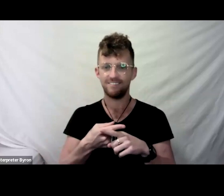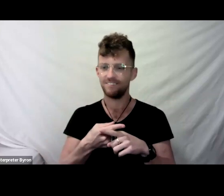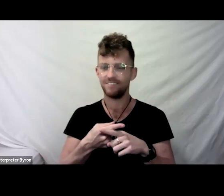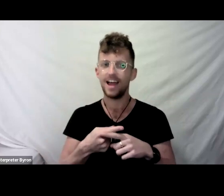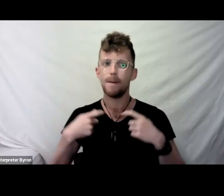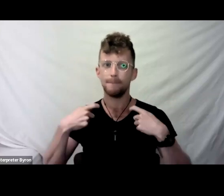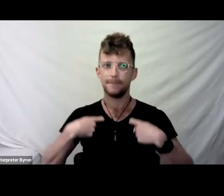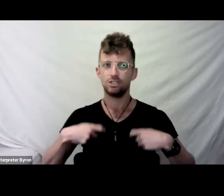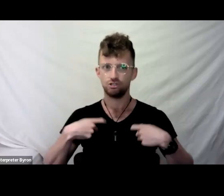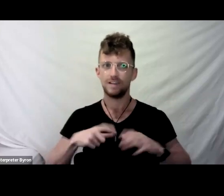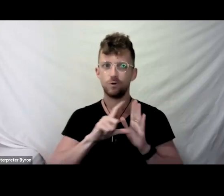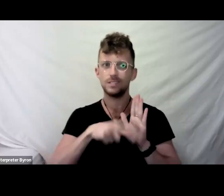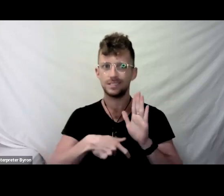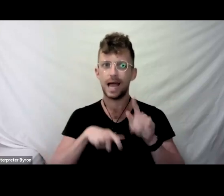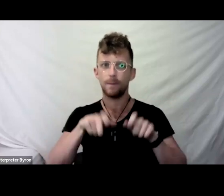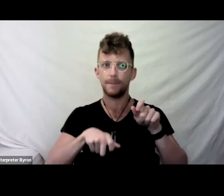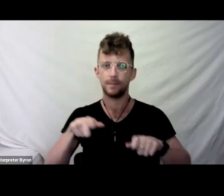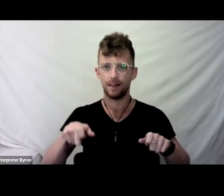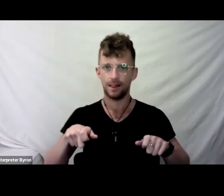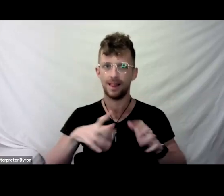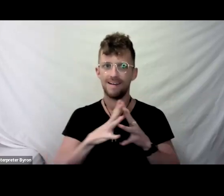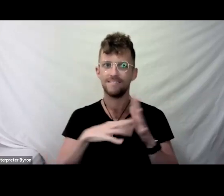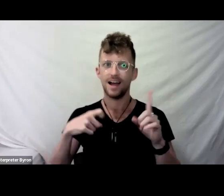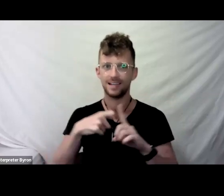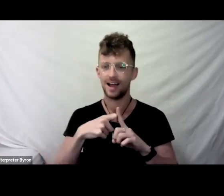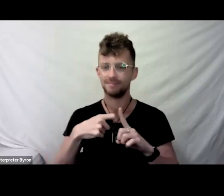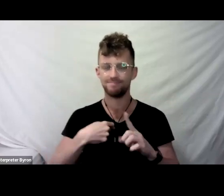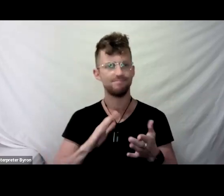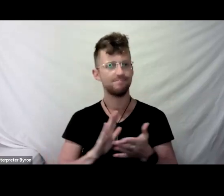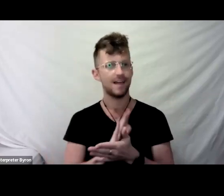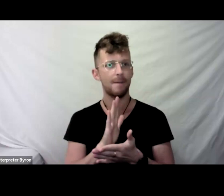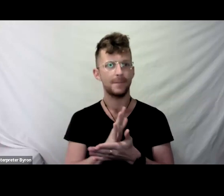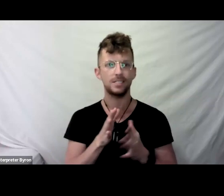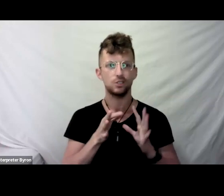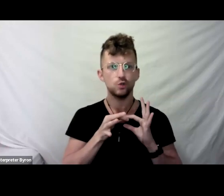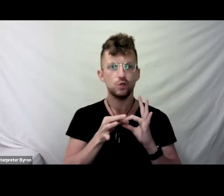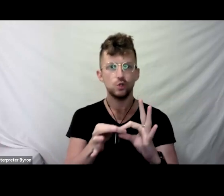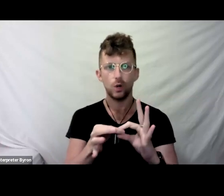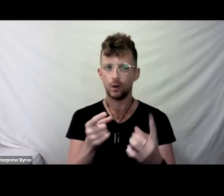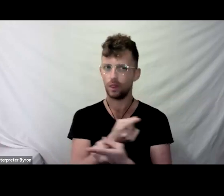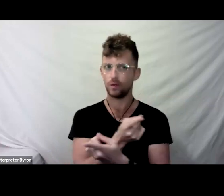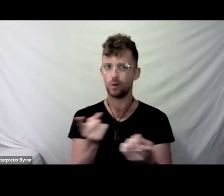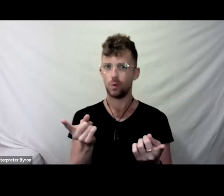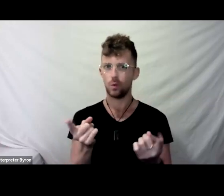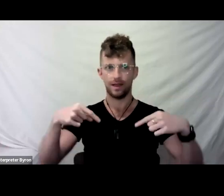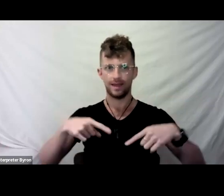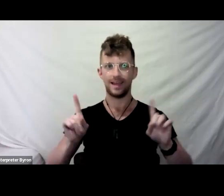I’m pleased to join you all here today. I have blonde hair tied in a ponytail.